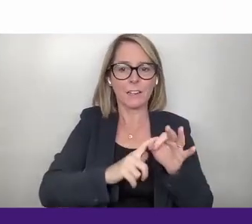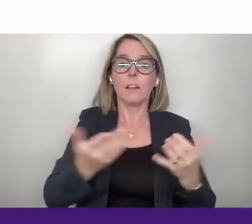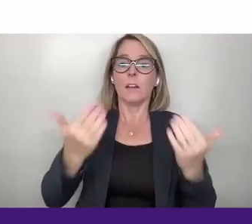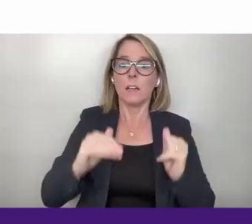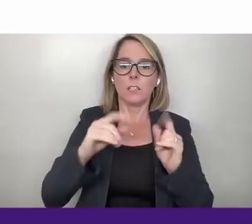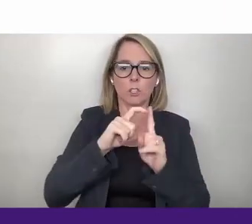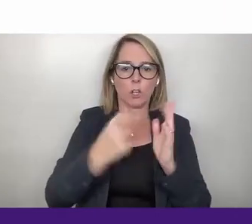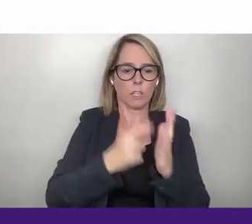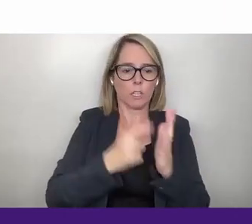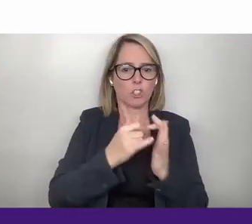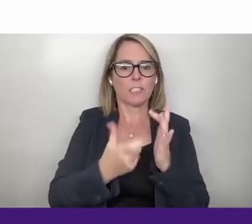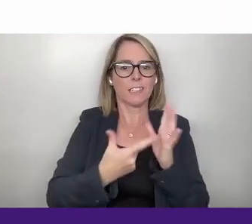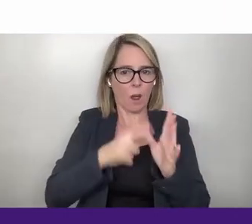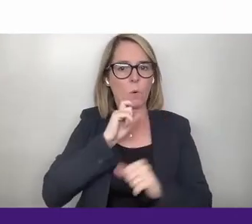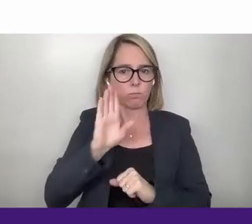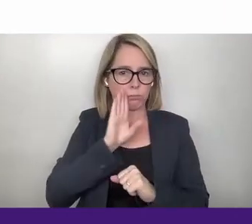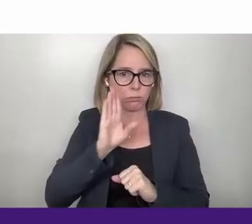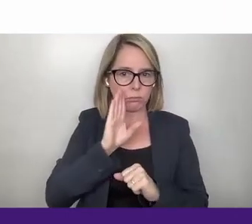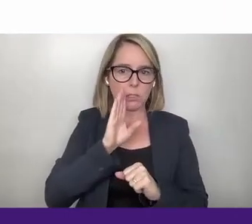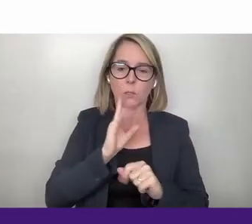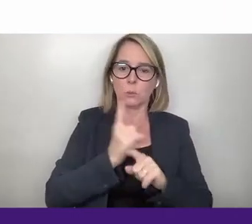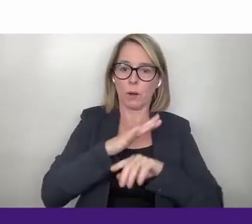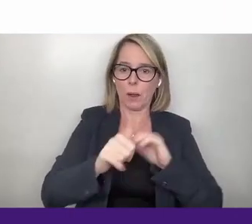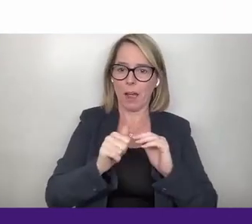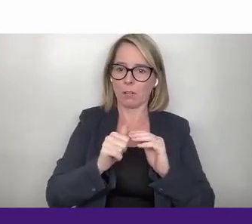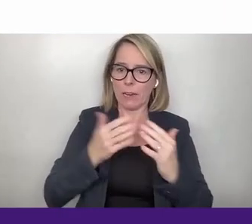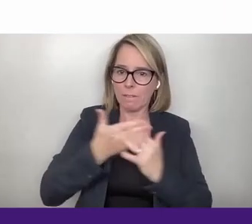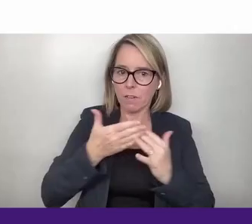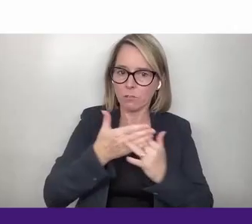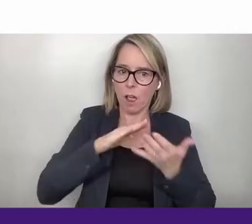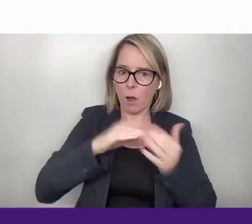we'll have a live Q&A, where we'll be joined by Ricky Kremer, Lived Experience Inclusion lead,